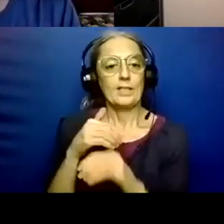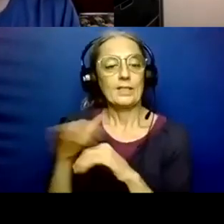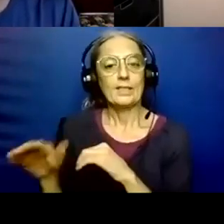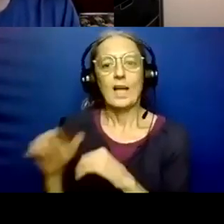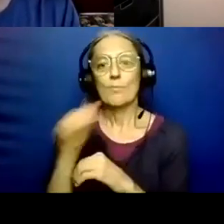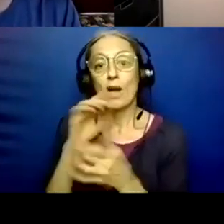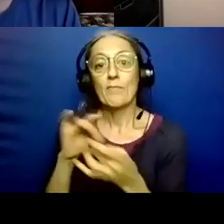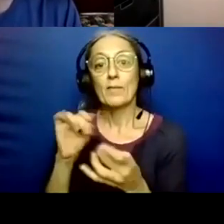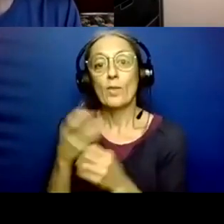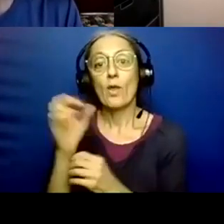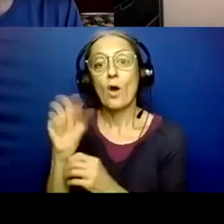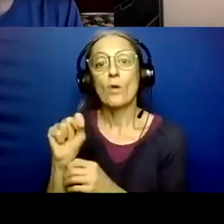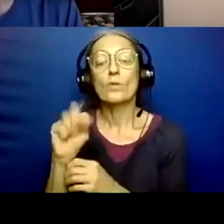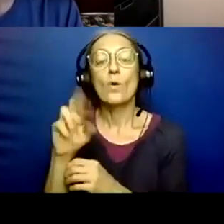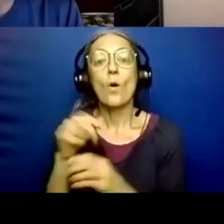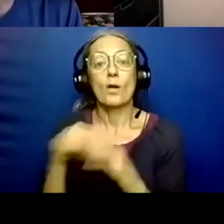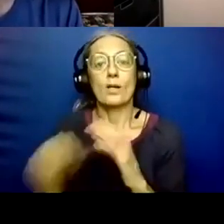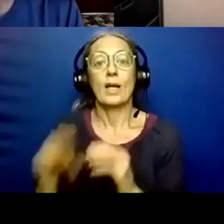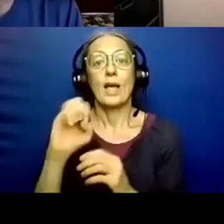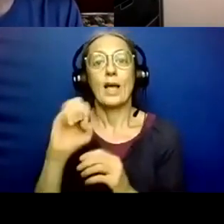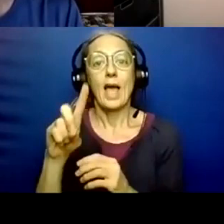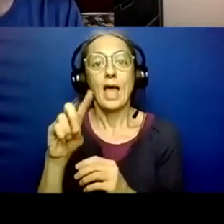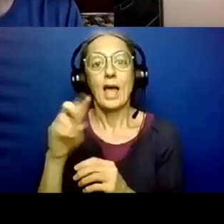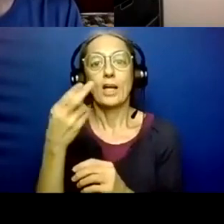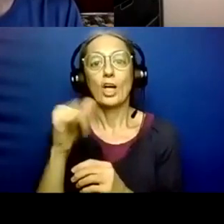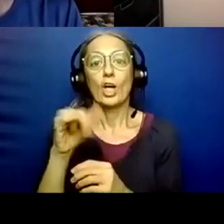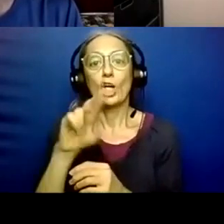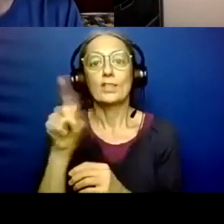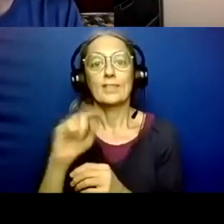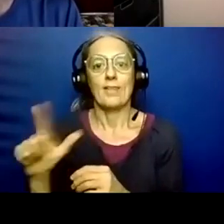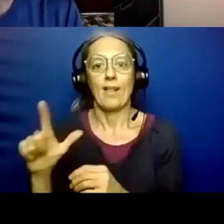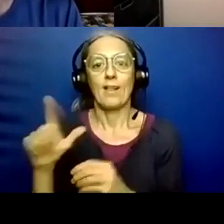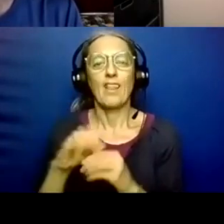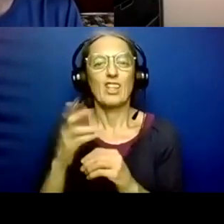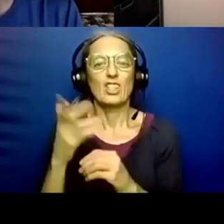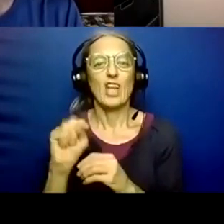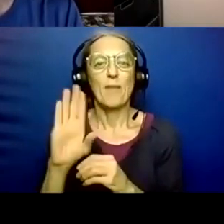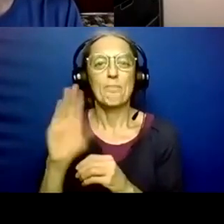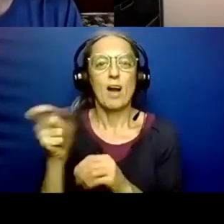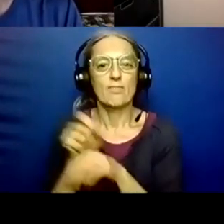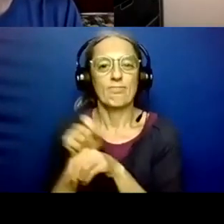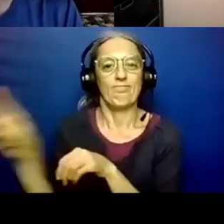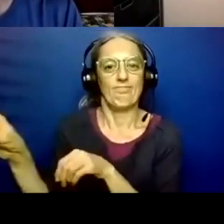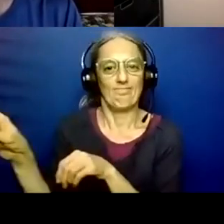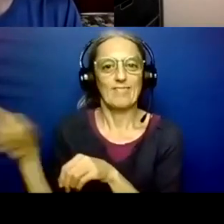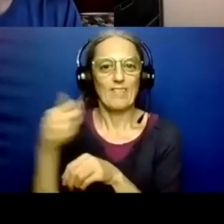That's H-I-R-T-Z-E-L. I'm going to turn it over to my colleague Bob in a second,